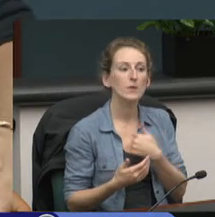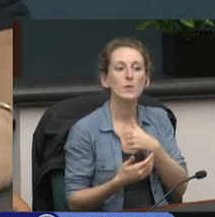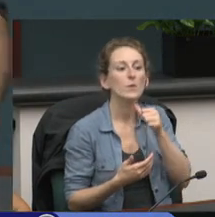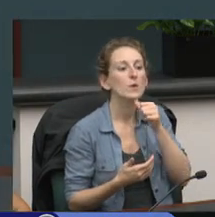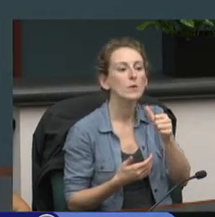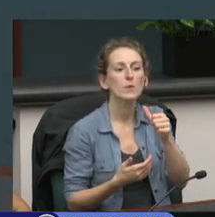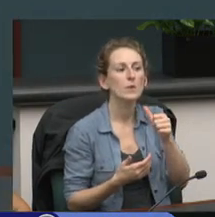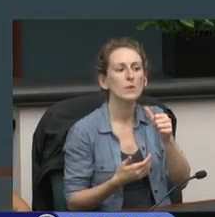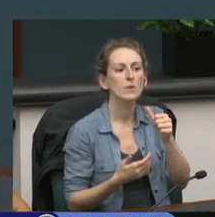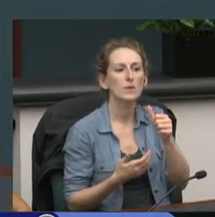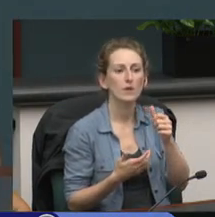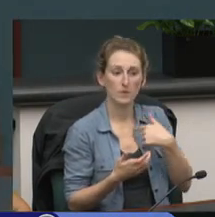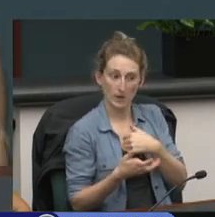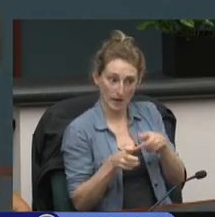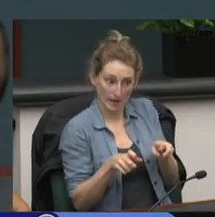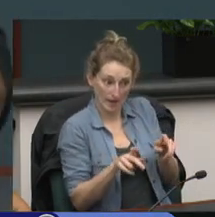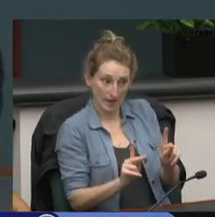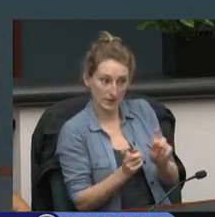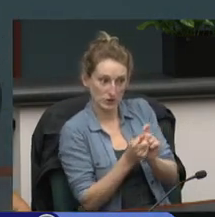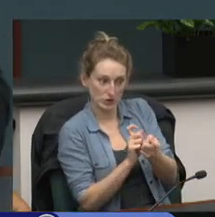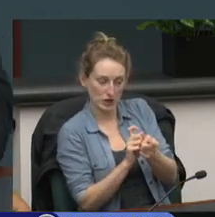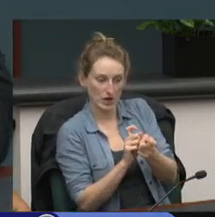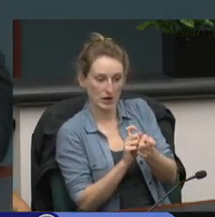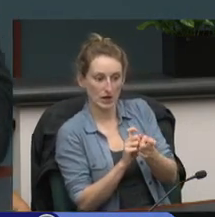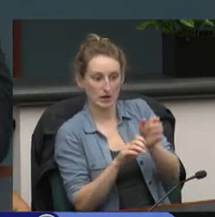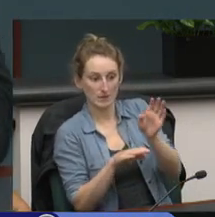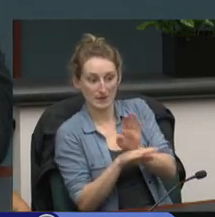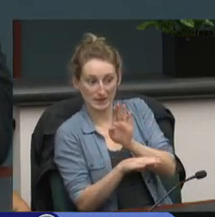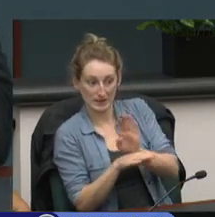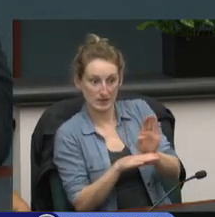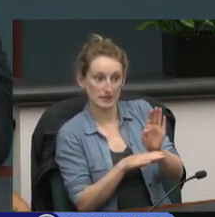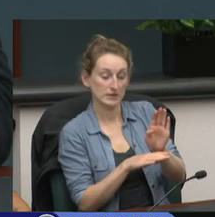commercial to residential or mixed-use residential would we I mean we're